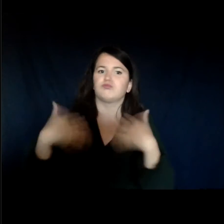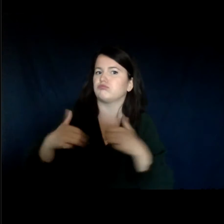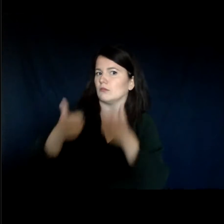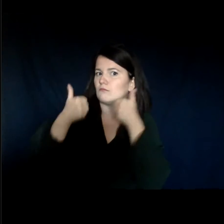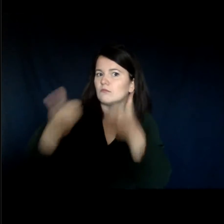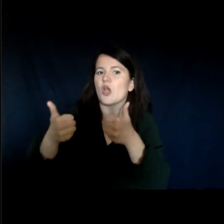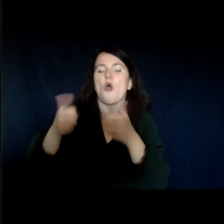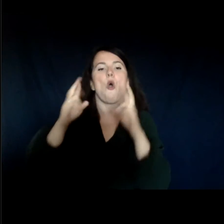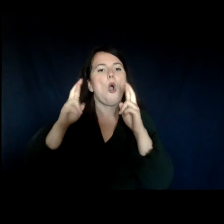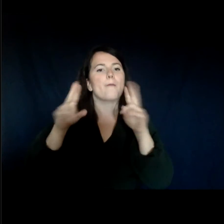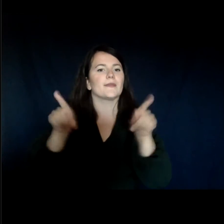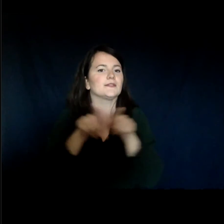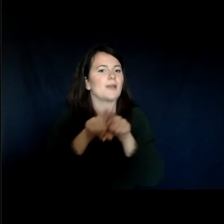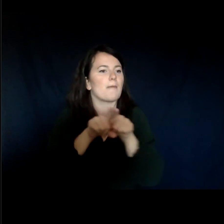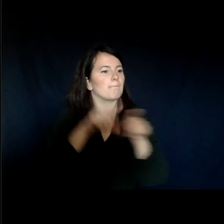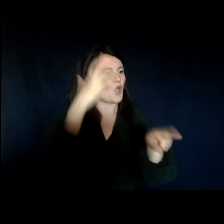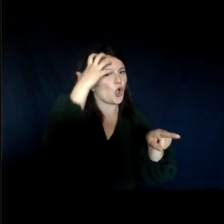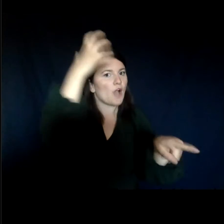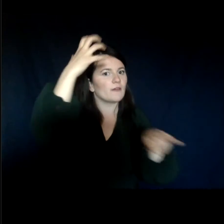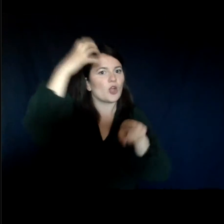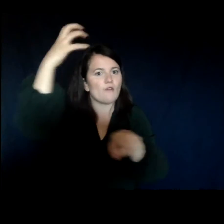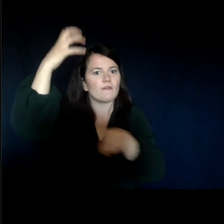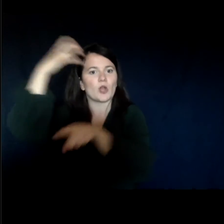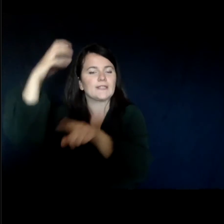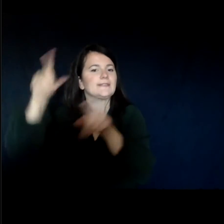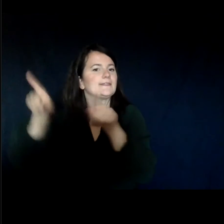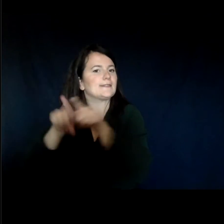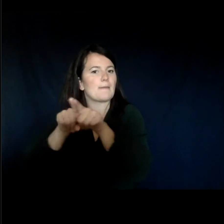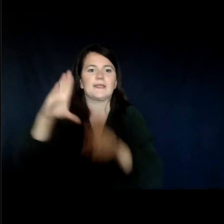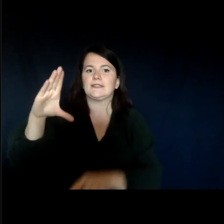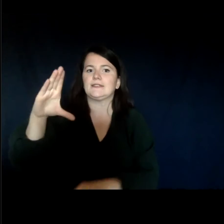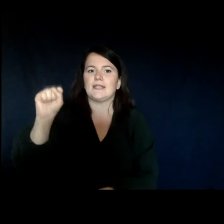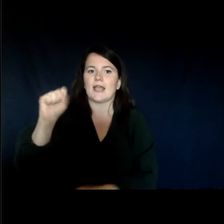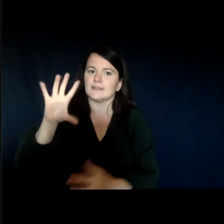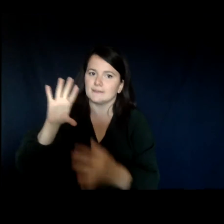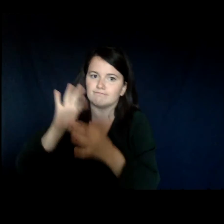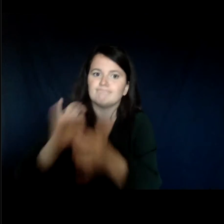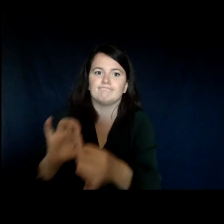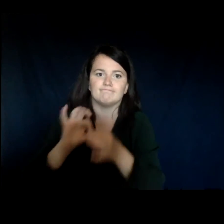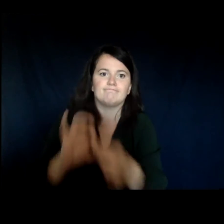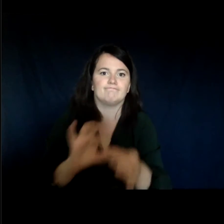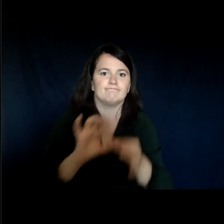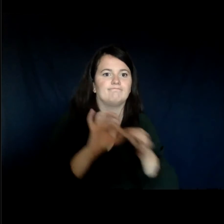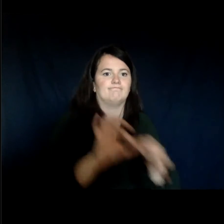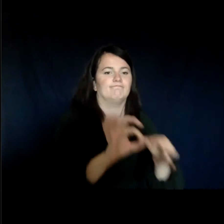That way we ensure the Structural Funds will have a proper impact.